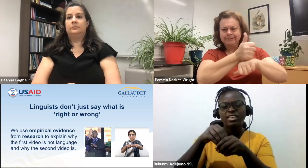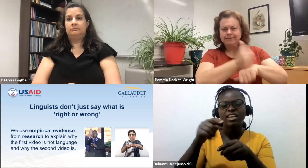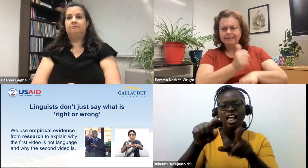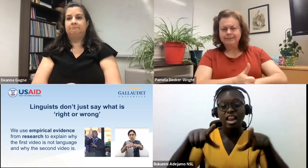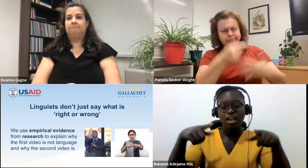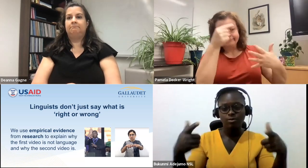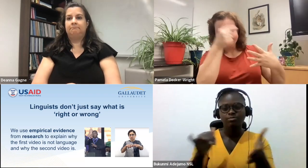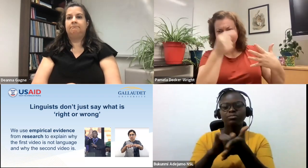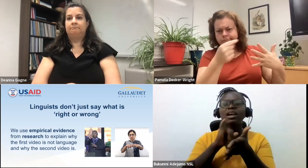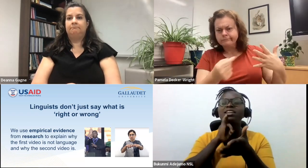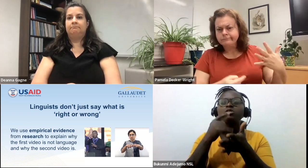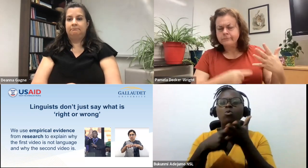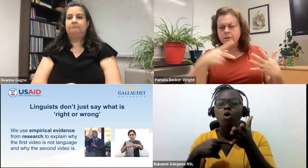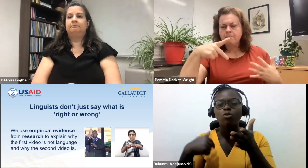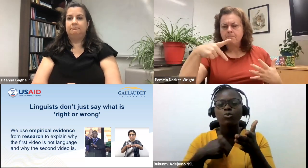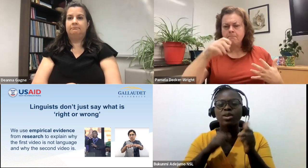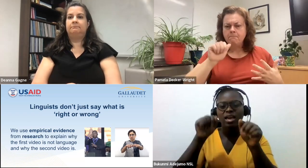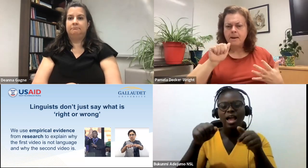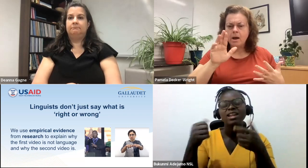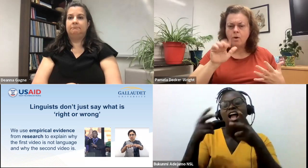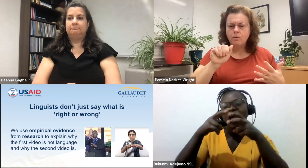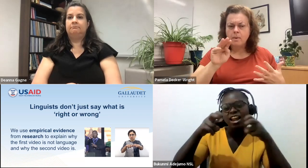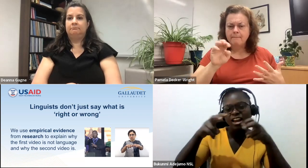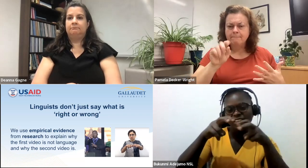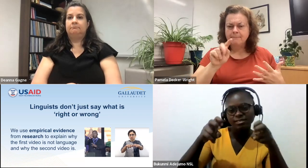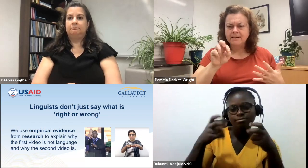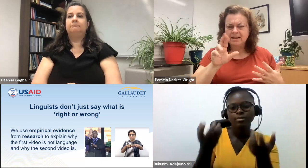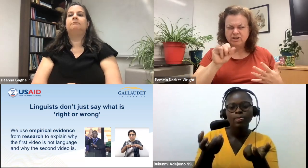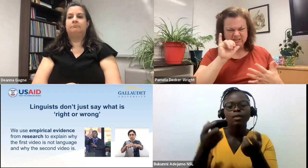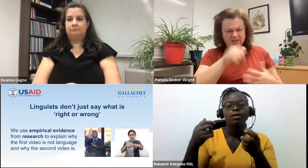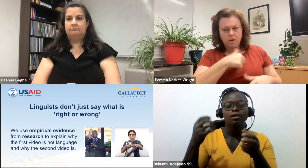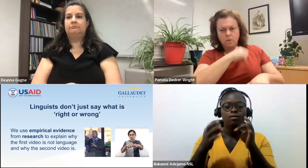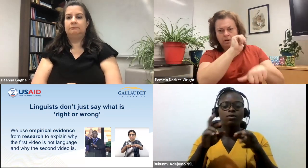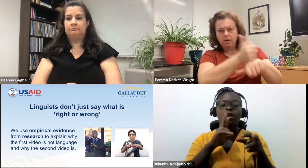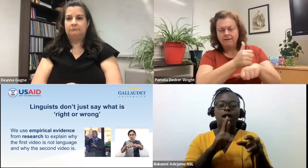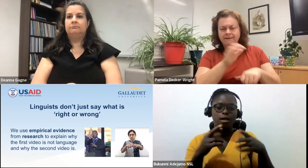we set up various experiments with criteria. We set up the parameters.